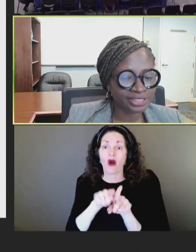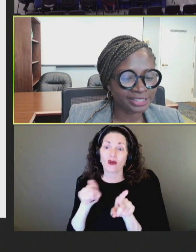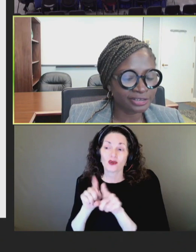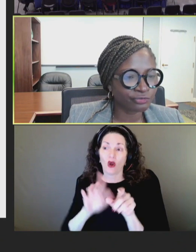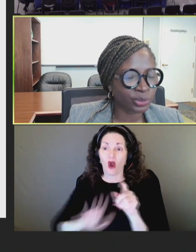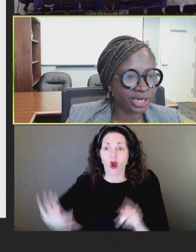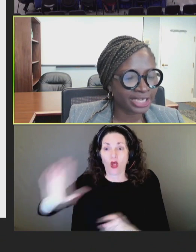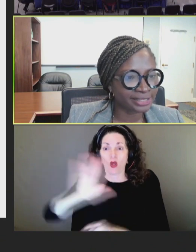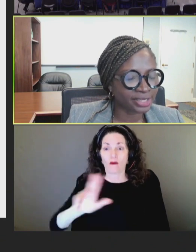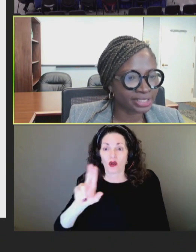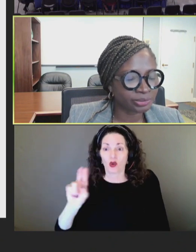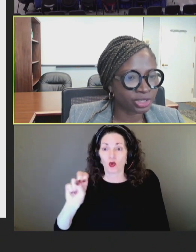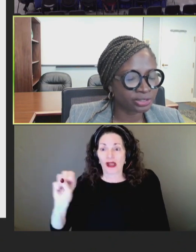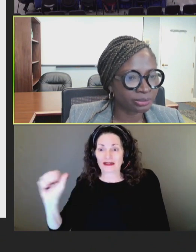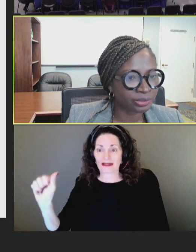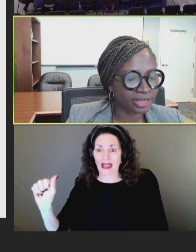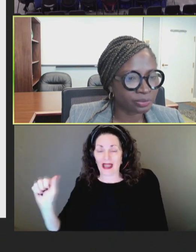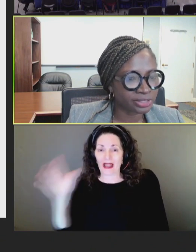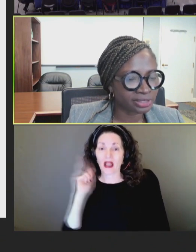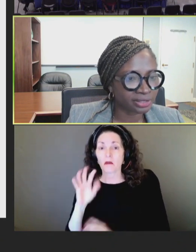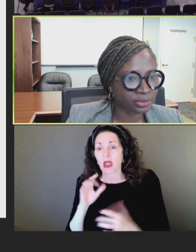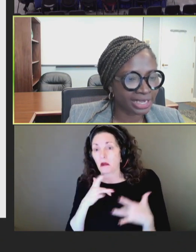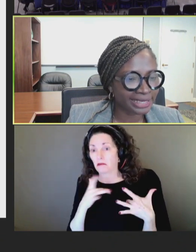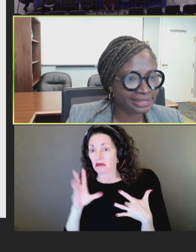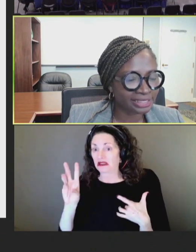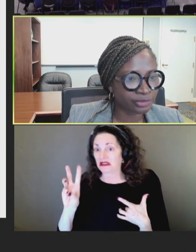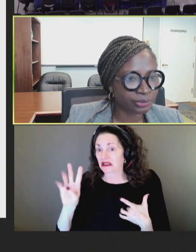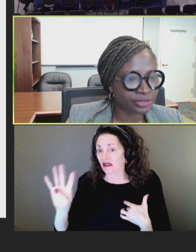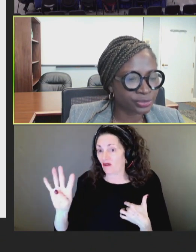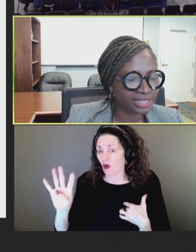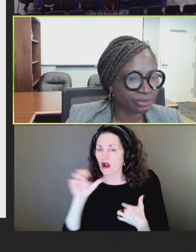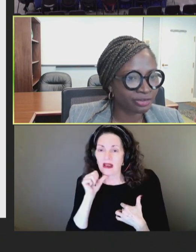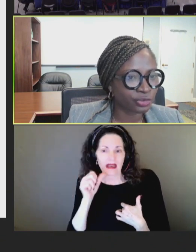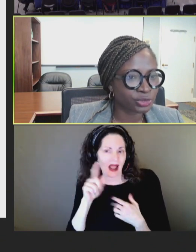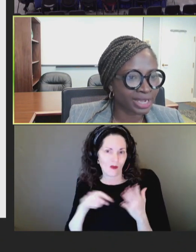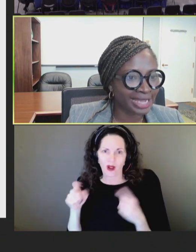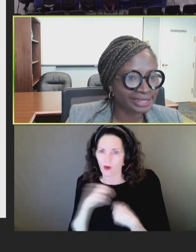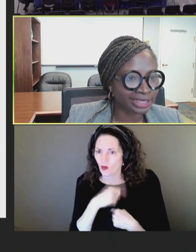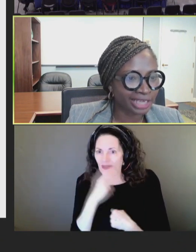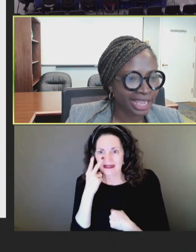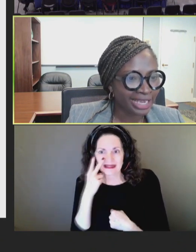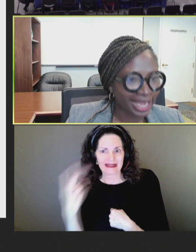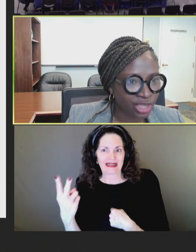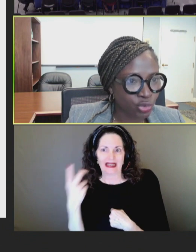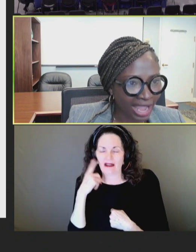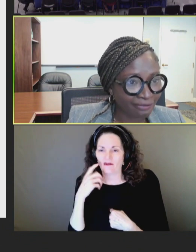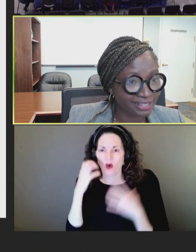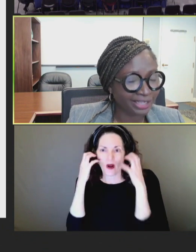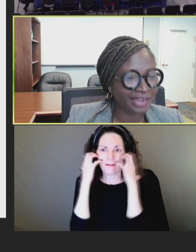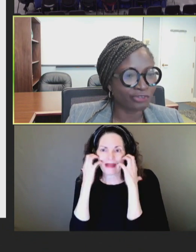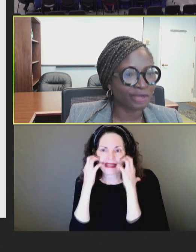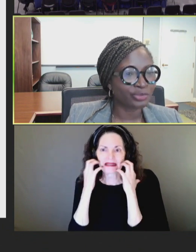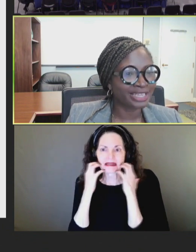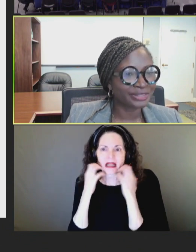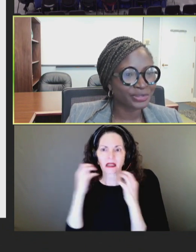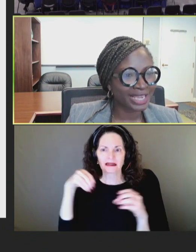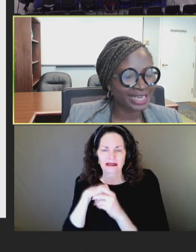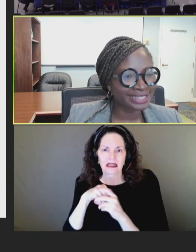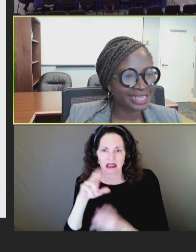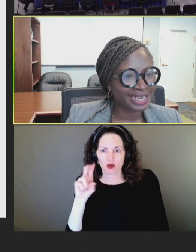64 is not a typical number that we see in the United States for measles. I mean, folks were asking, like, "You have this kind of outbreak in the United States?"